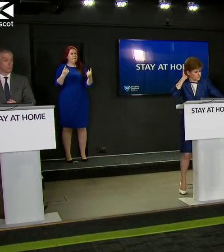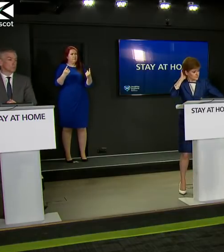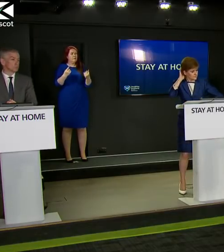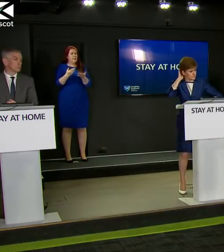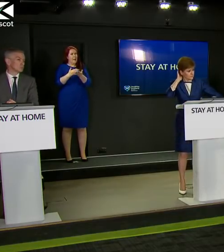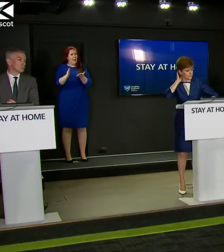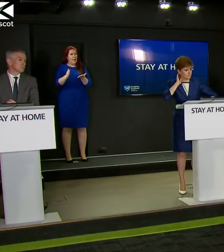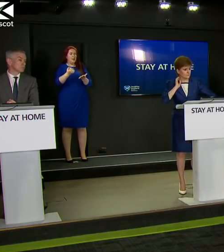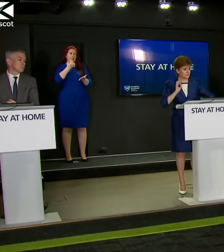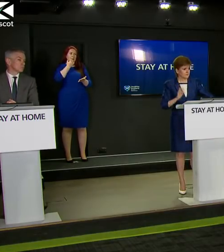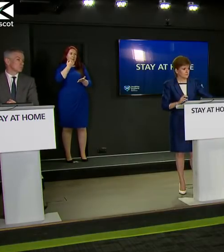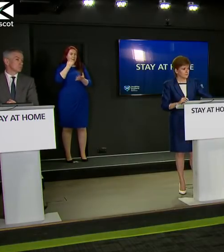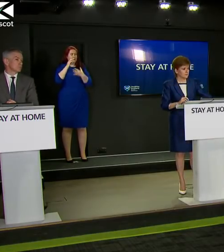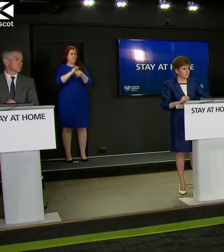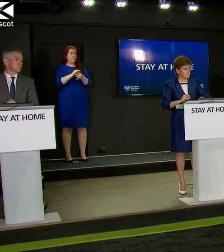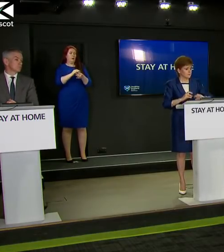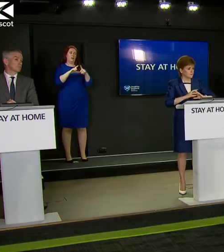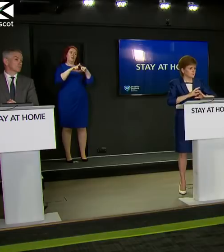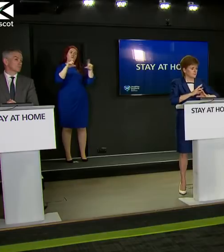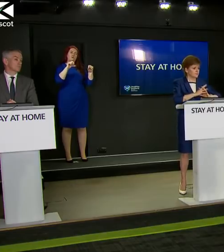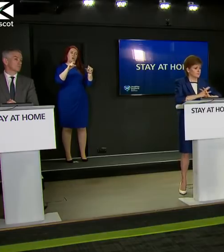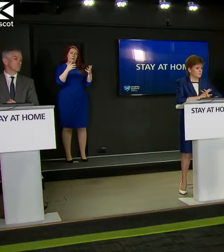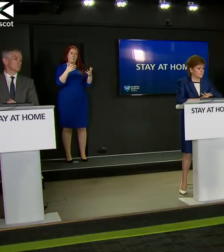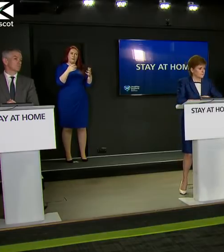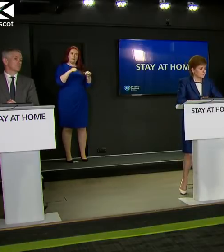around an indicative date so far, and when you hope to be in a position to do so?